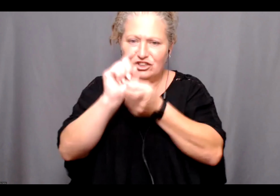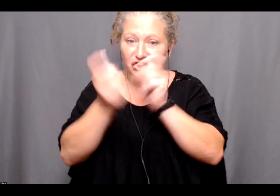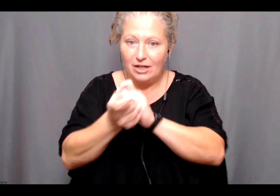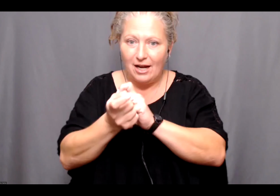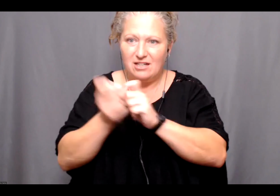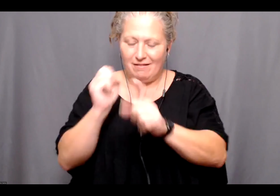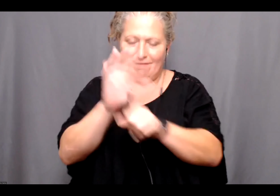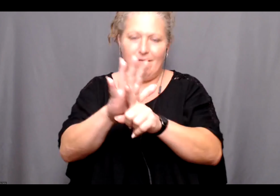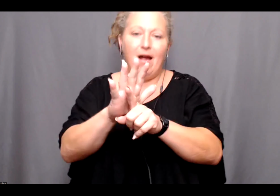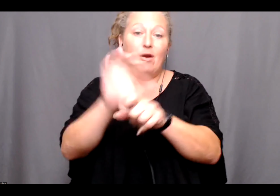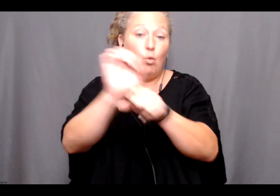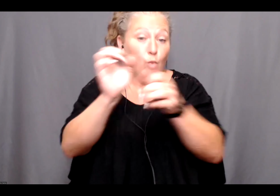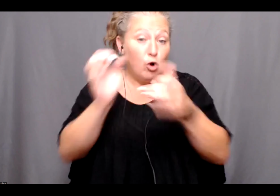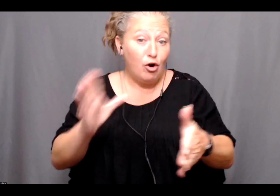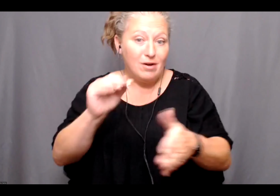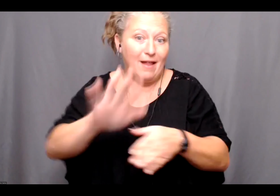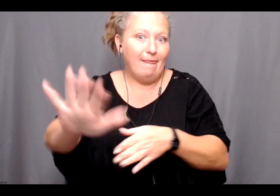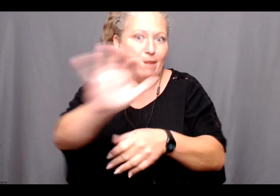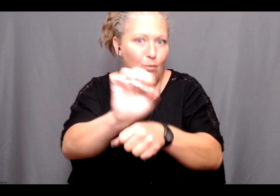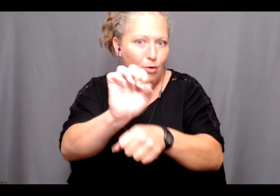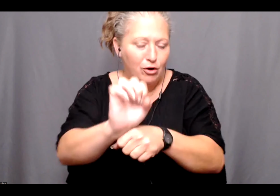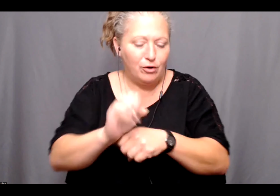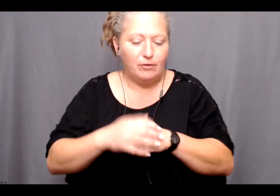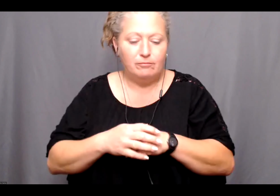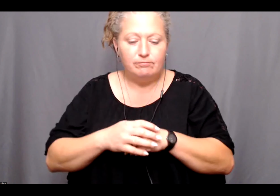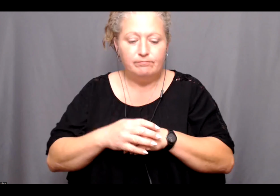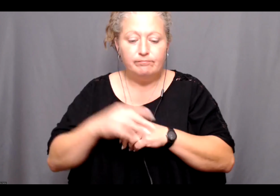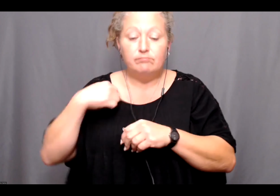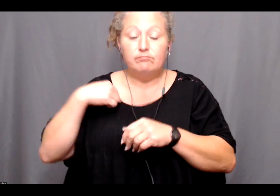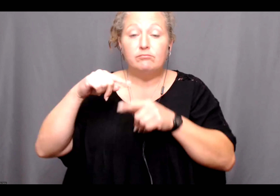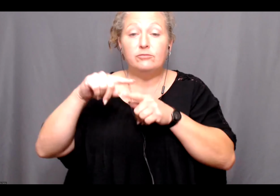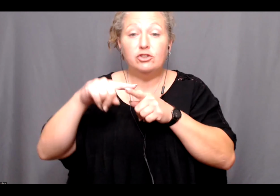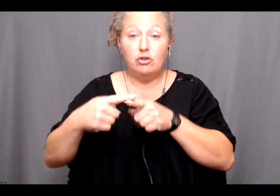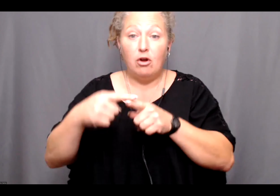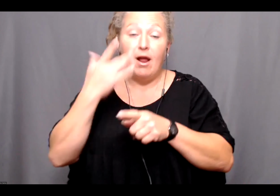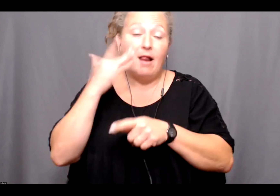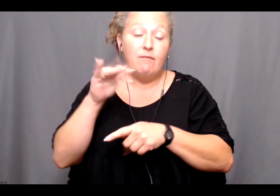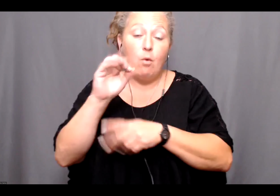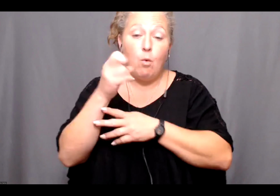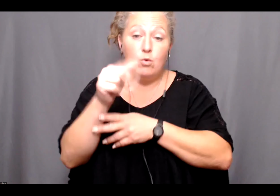when I started with cal OSHA 13 years ago, some of my